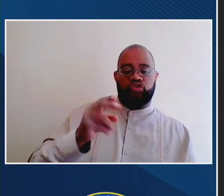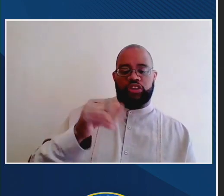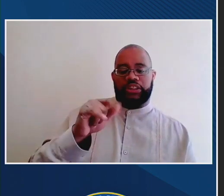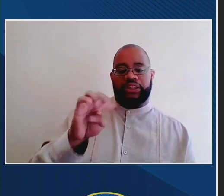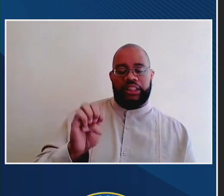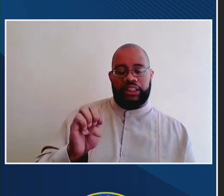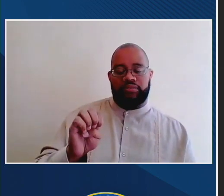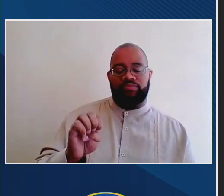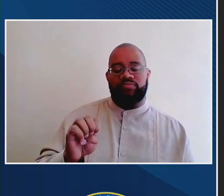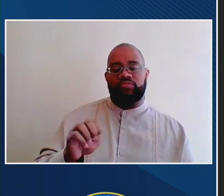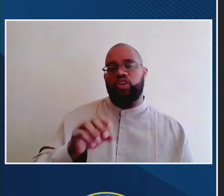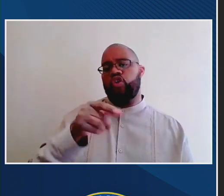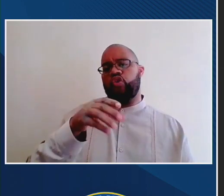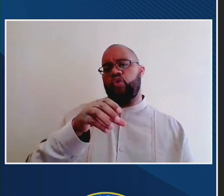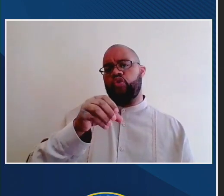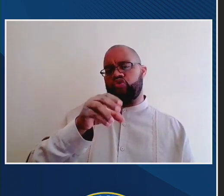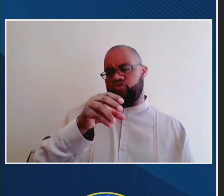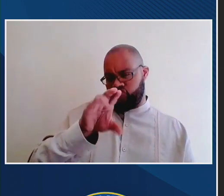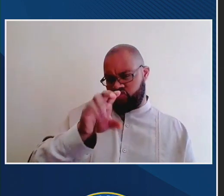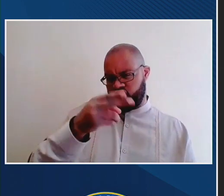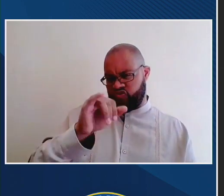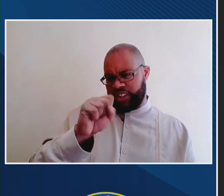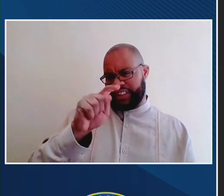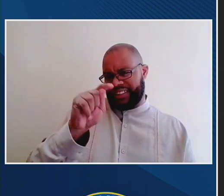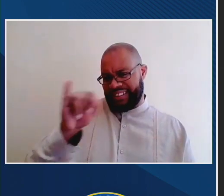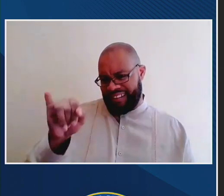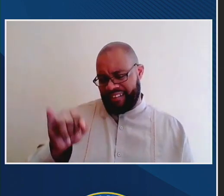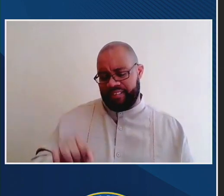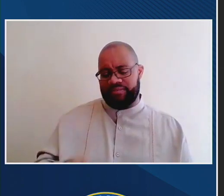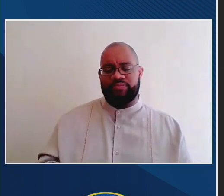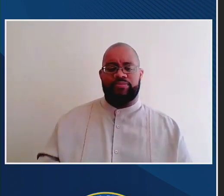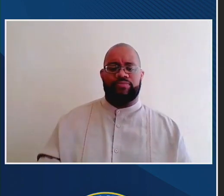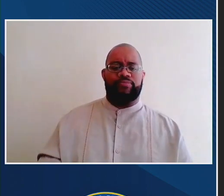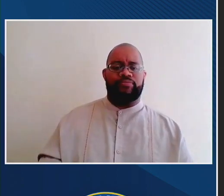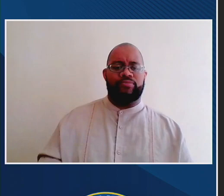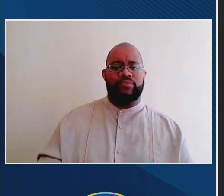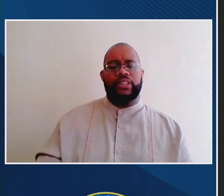Welcome. Institutional accrediting agencies